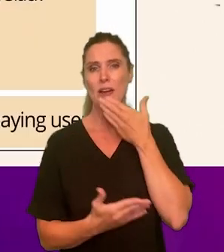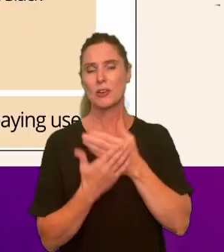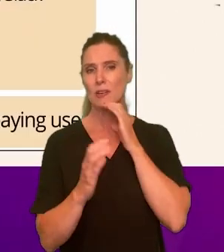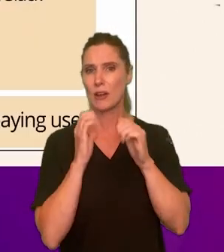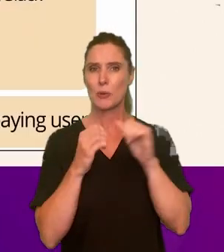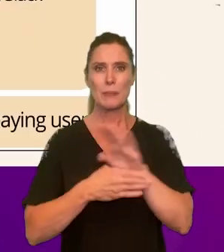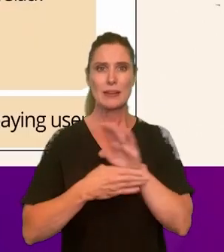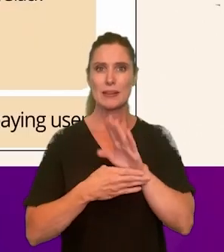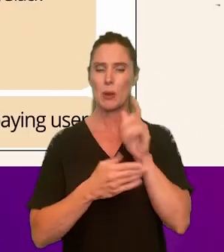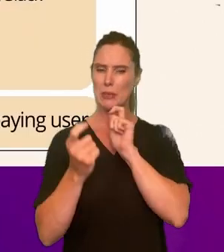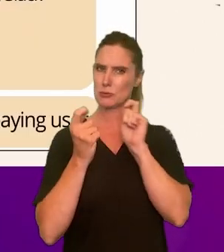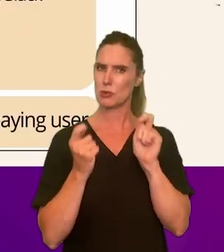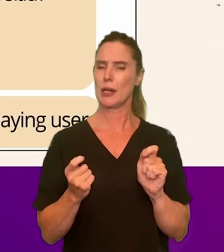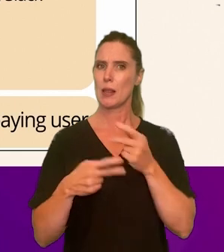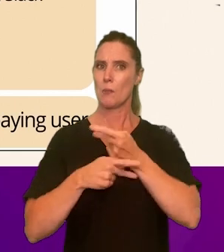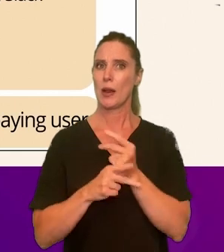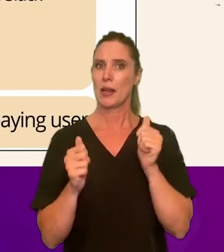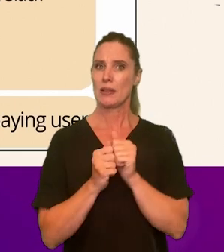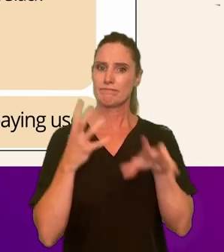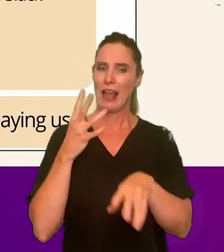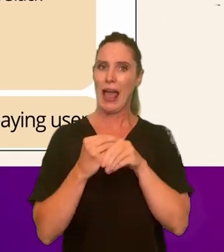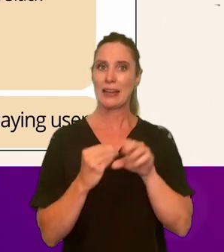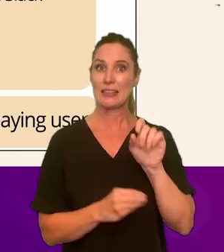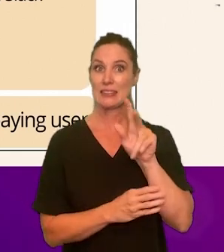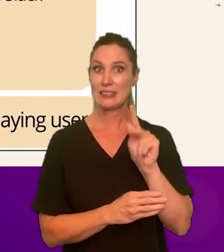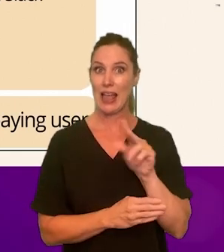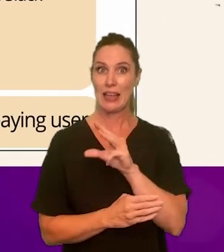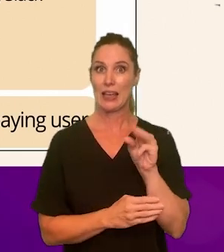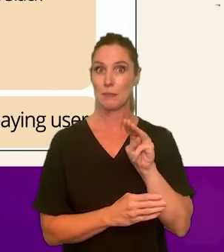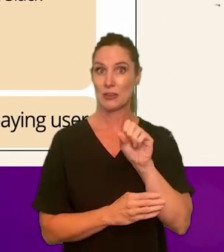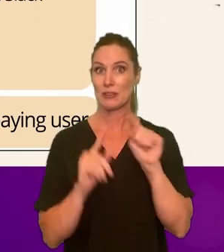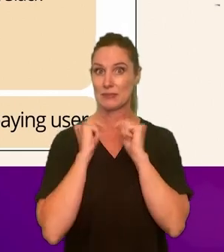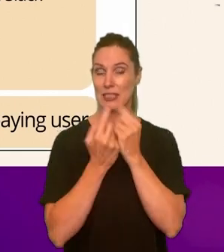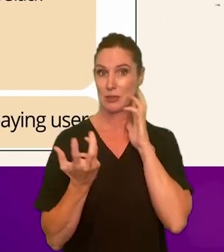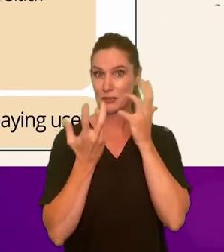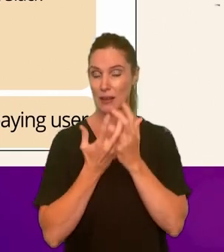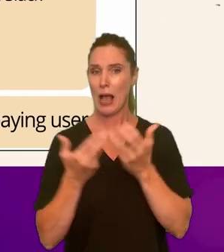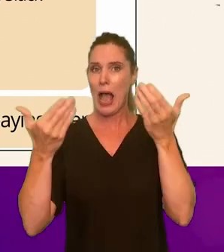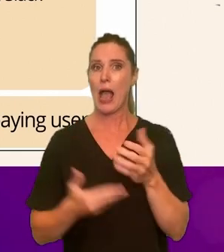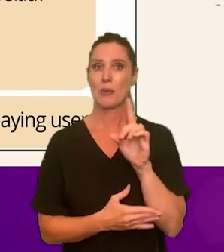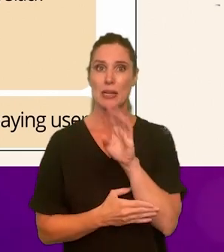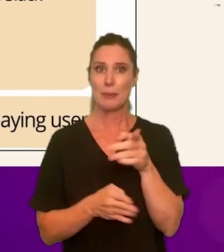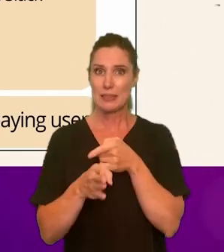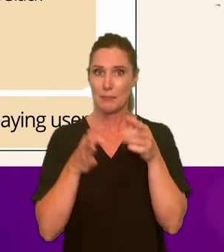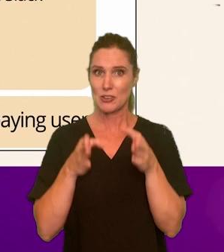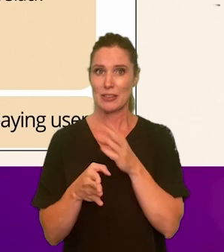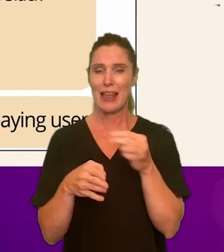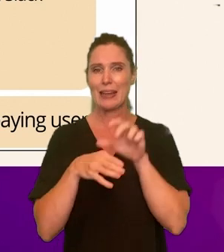and will be refining the product with features like a Slack and Microsoft Teams integration, hiring a B2B sales specialist and investing in marketing.